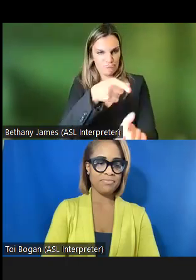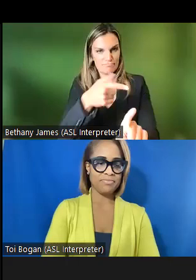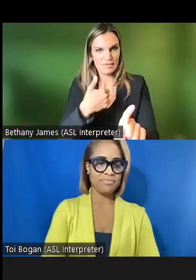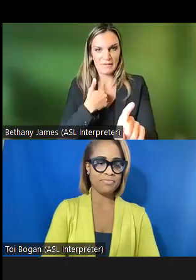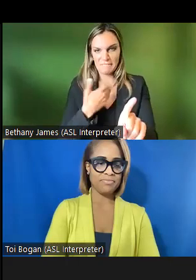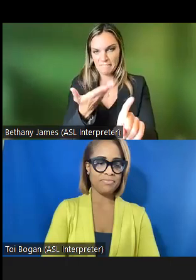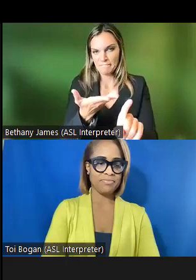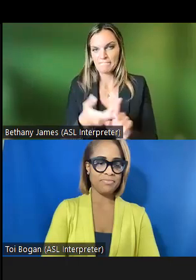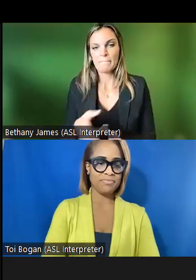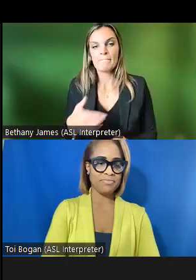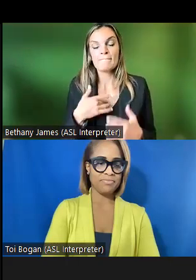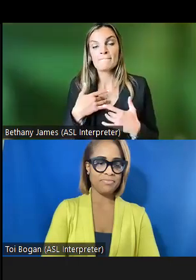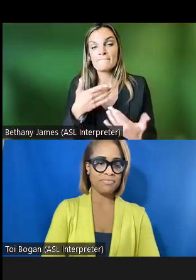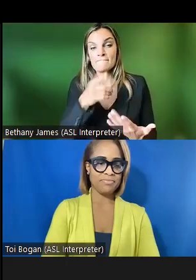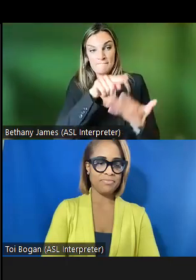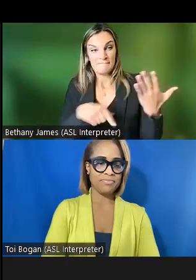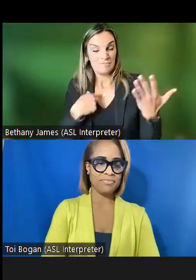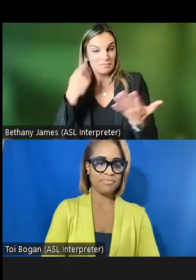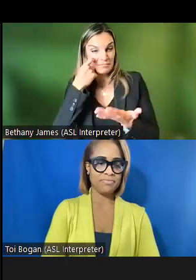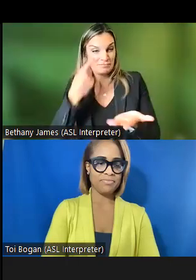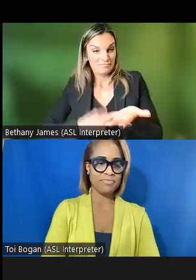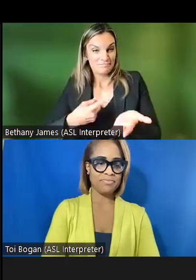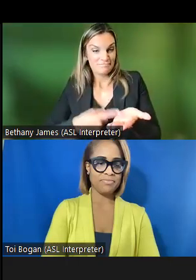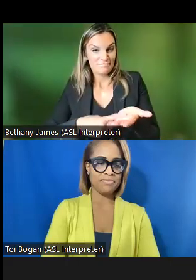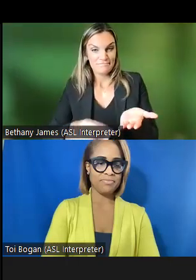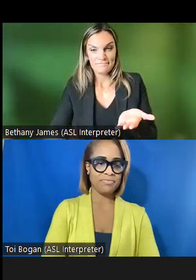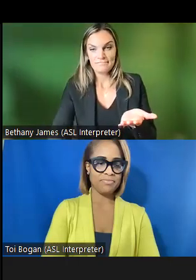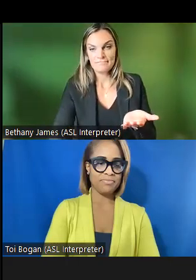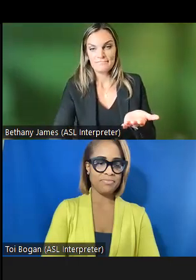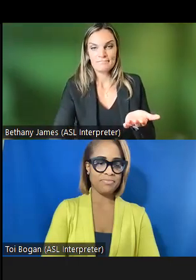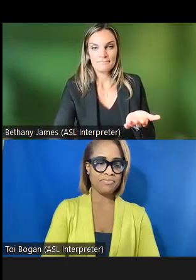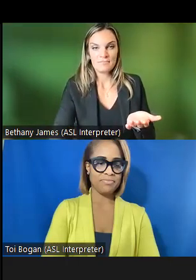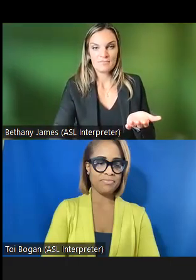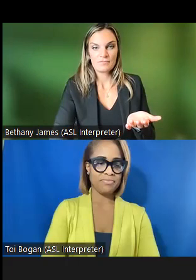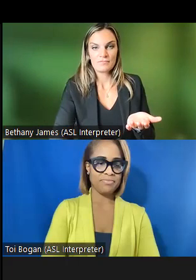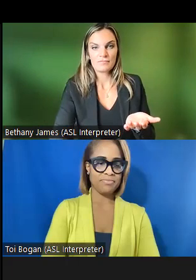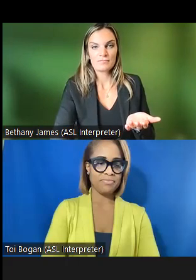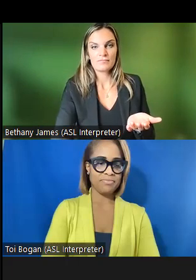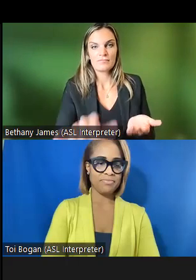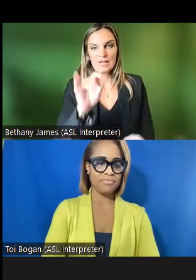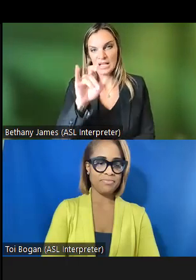So all of those things that we just talk about, Title II of the ADA, applies to every executive